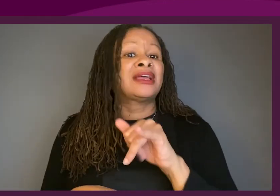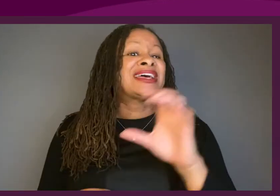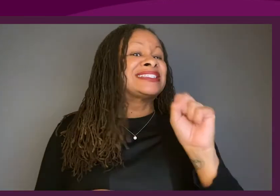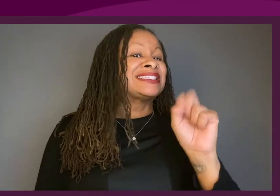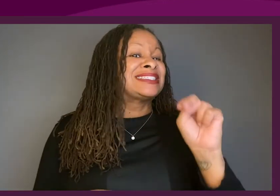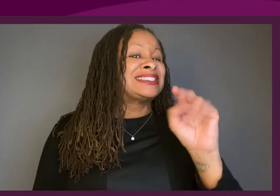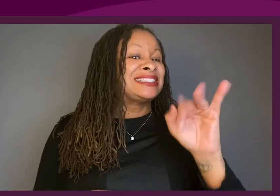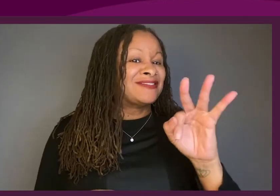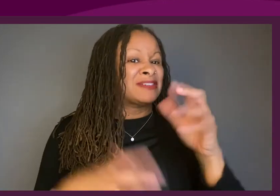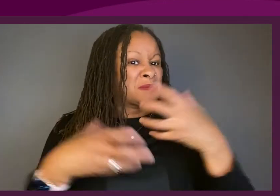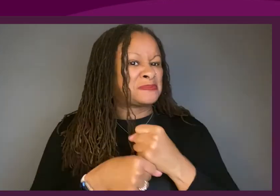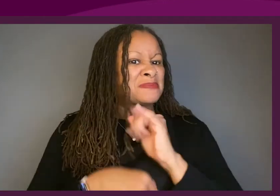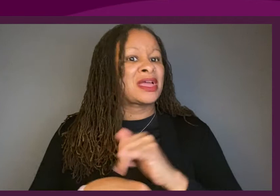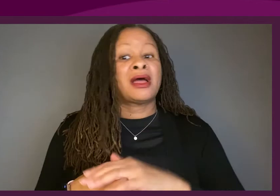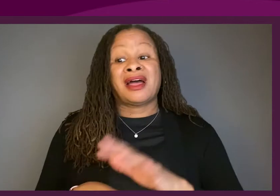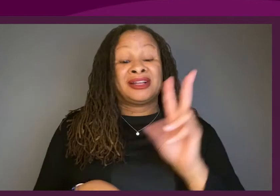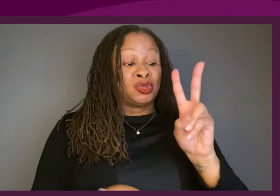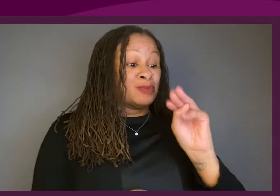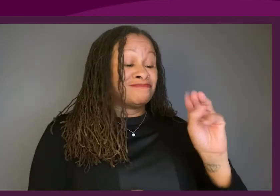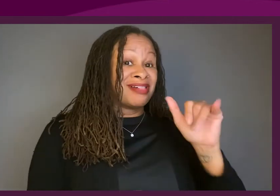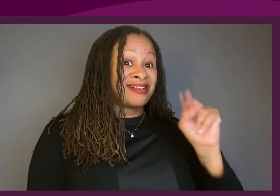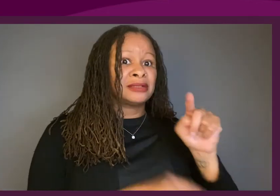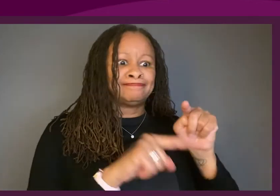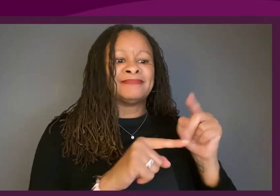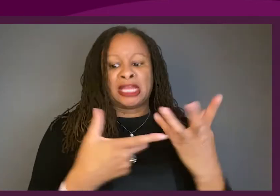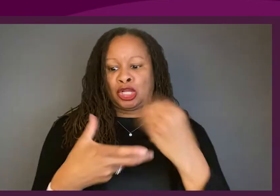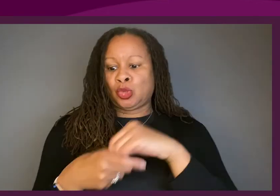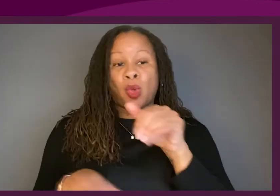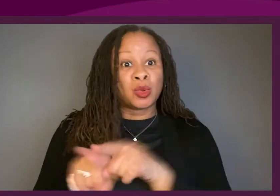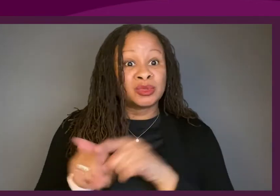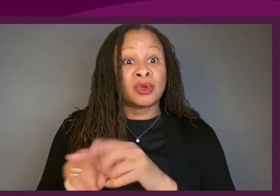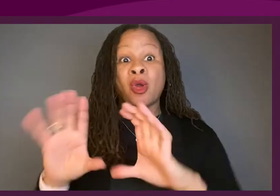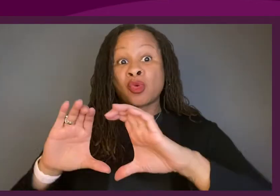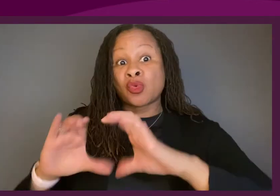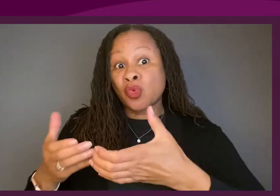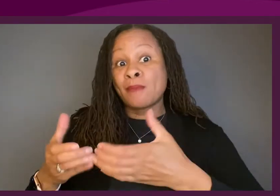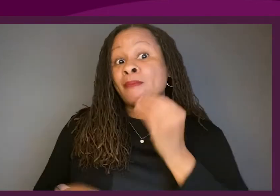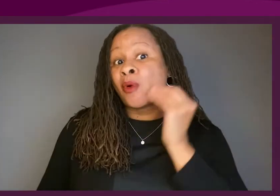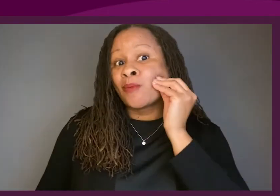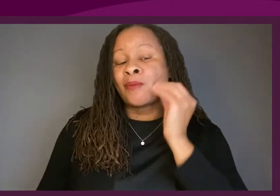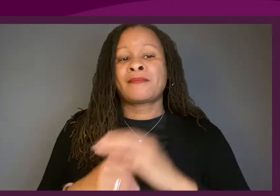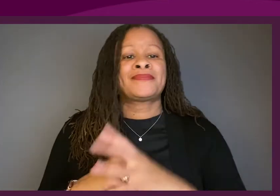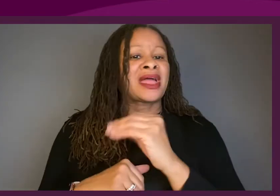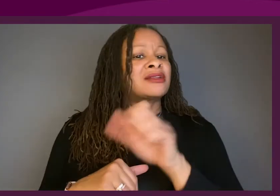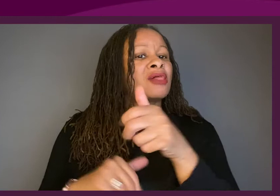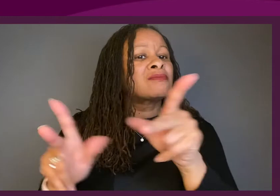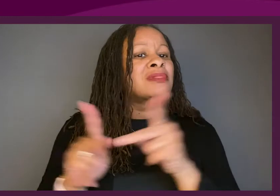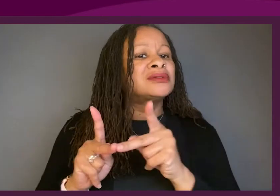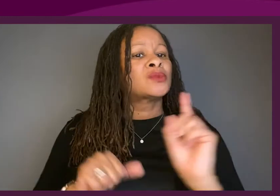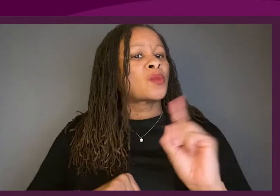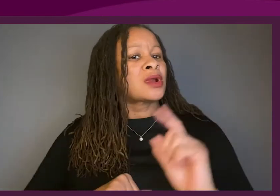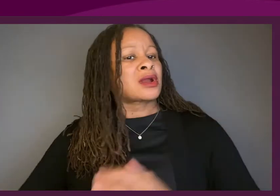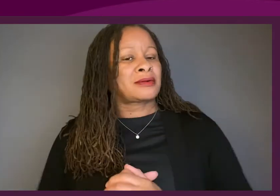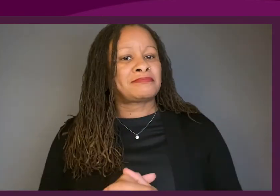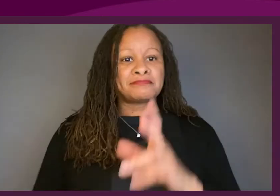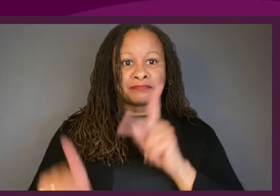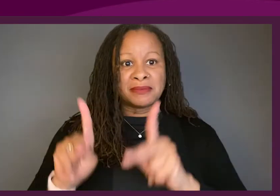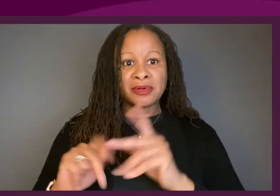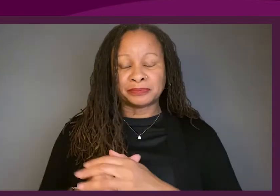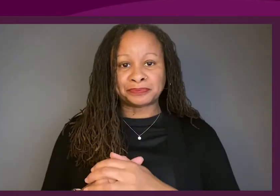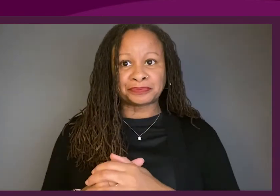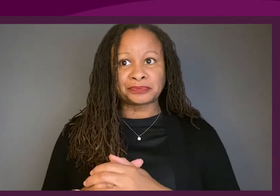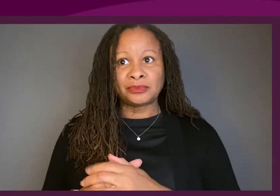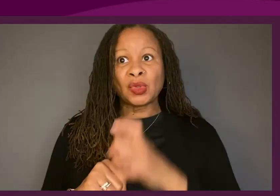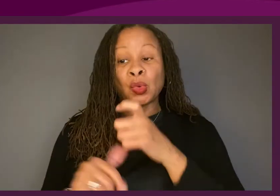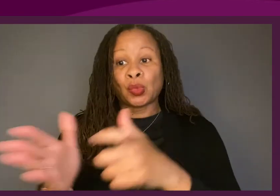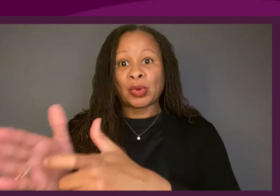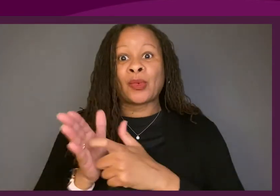Among those two million, we're also talking about group homes and places where people